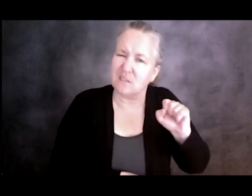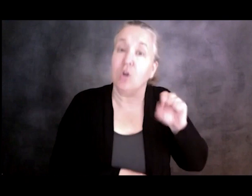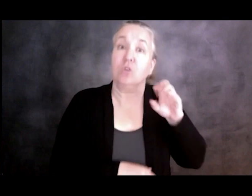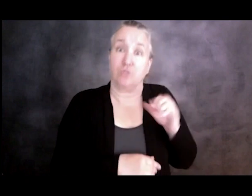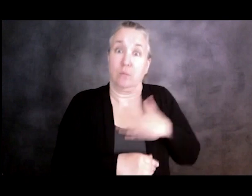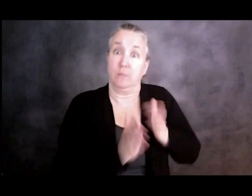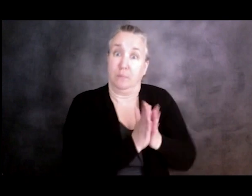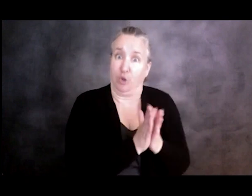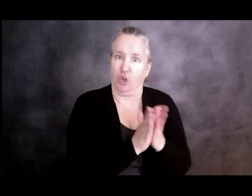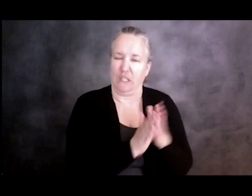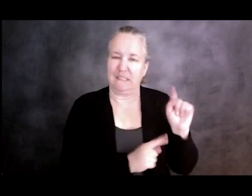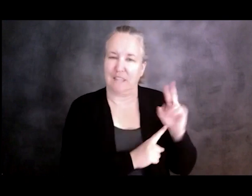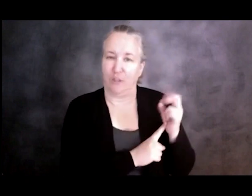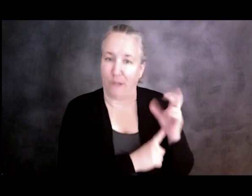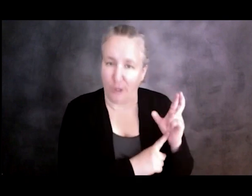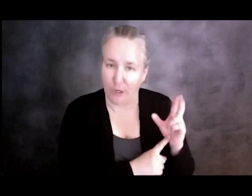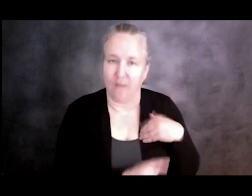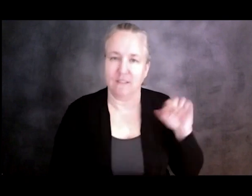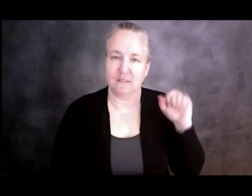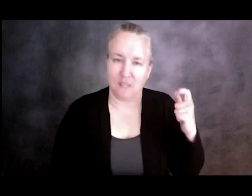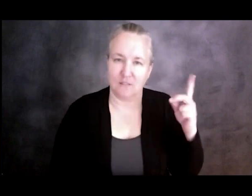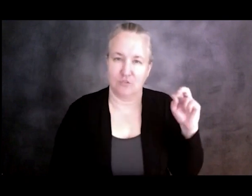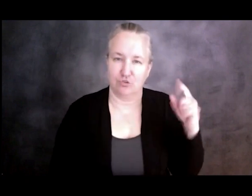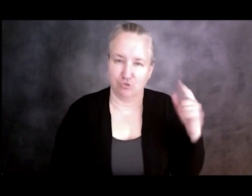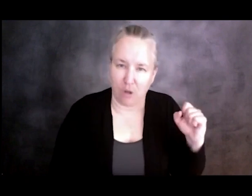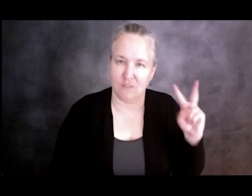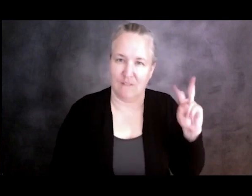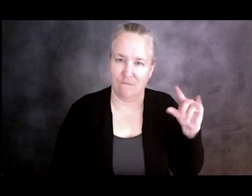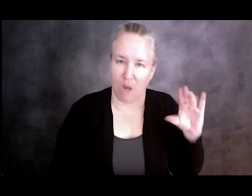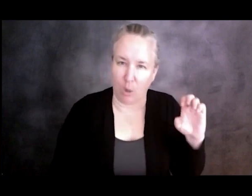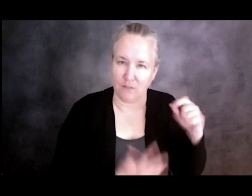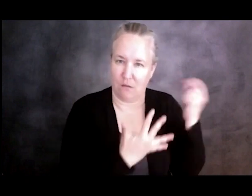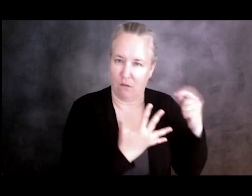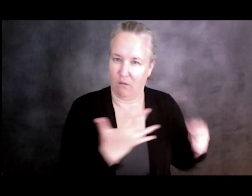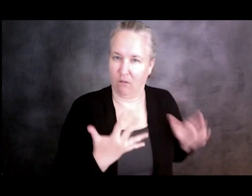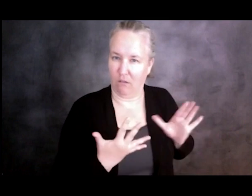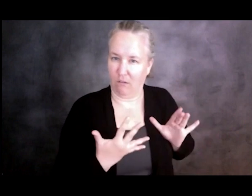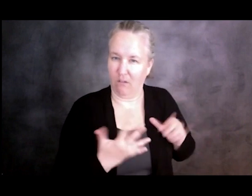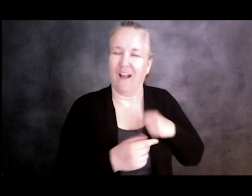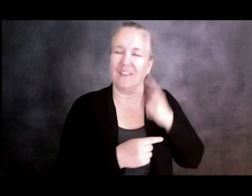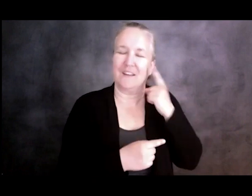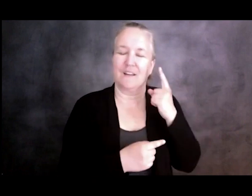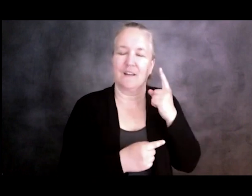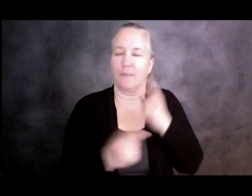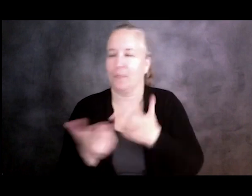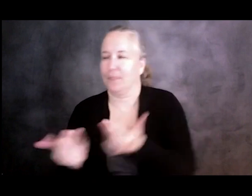There's lots of sex and drugs and violence and all this kind of wonderful stuff. I think one reviewer described the novel